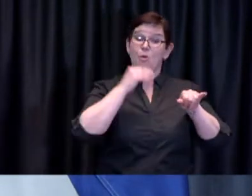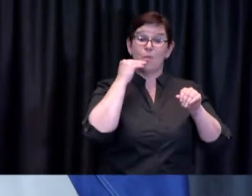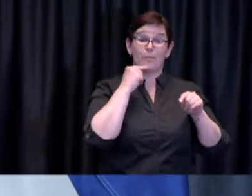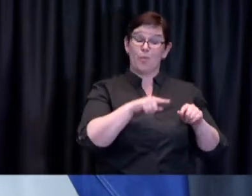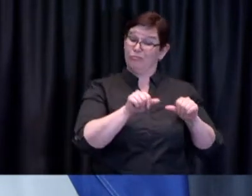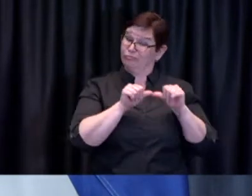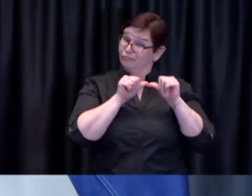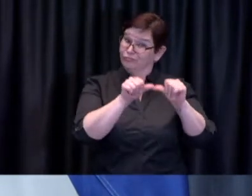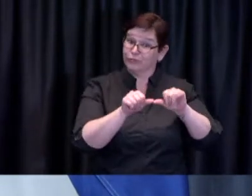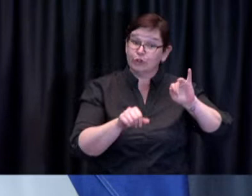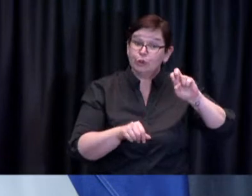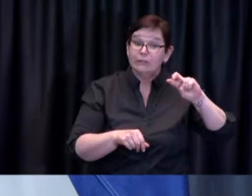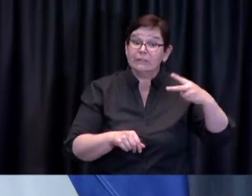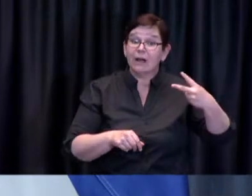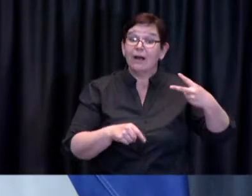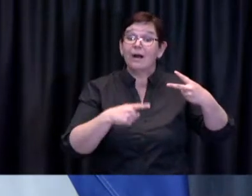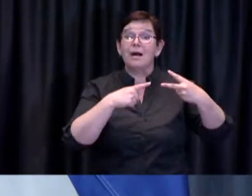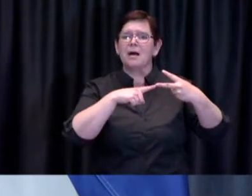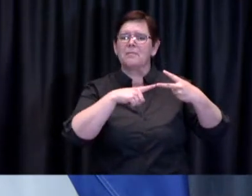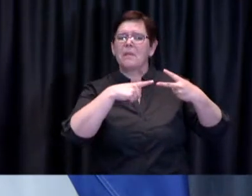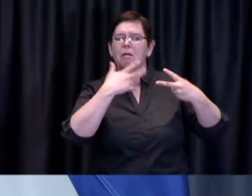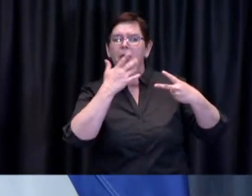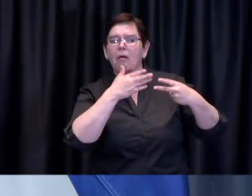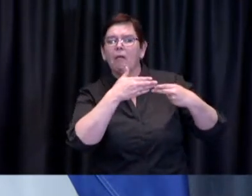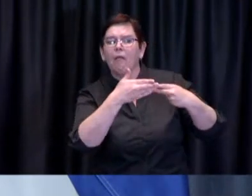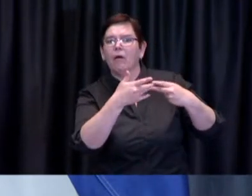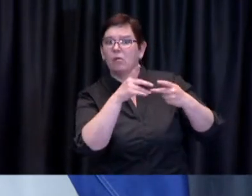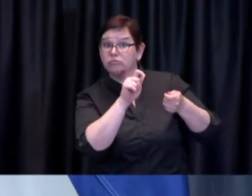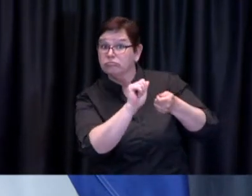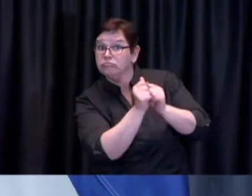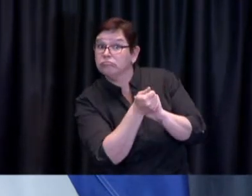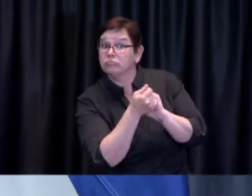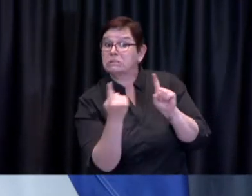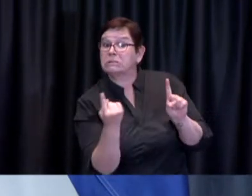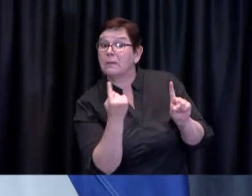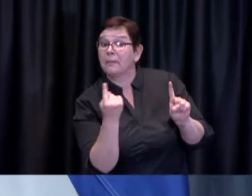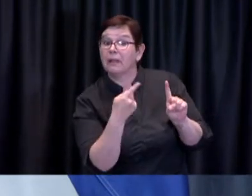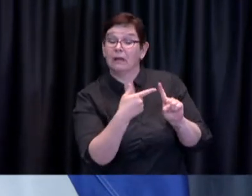answer questions like this and I'm sure we sit ready and Dr. de Villa will pick up on this I'm